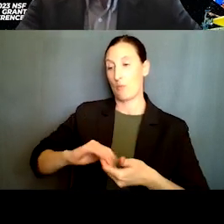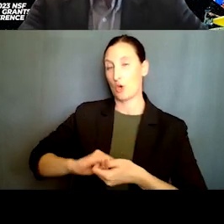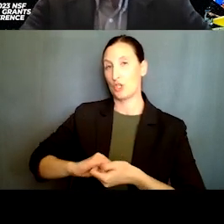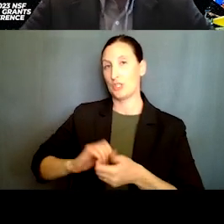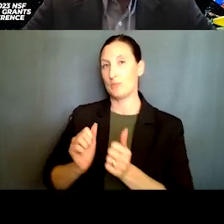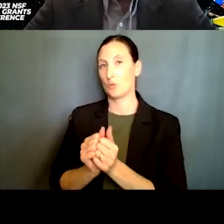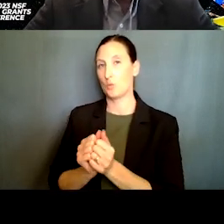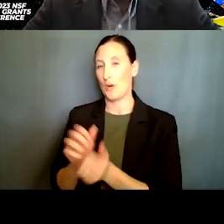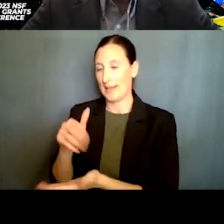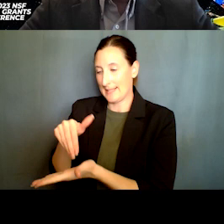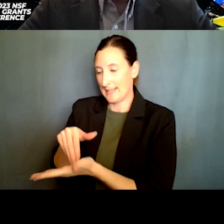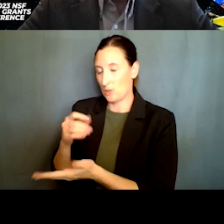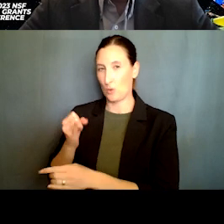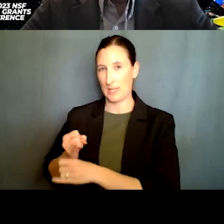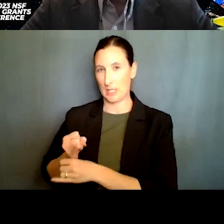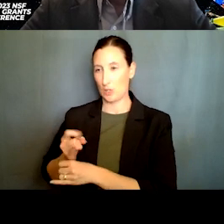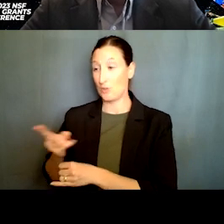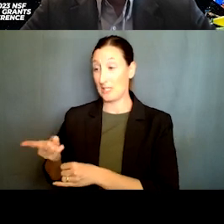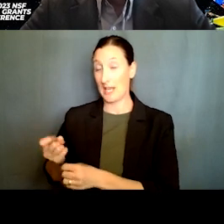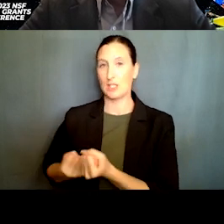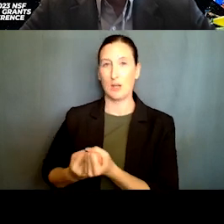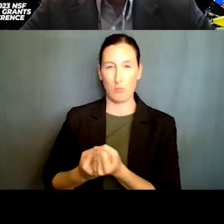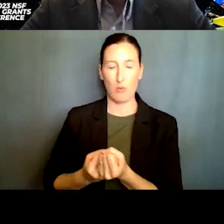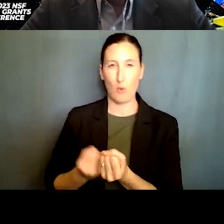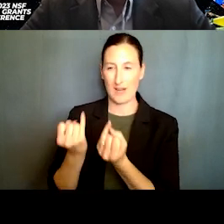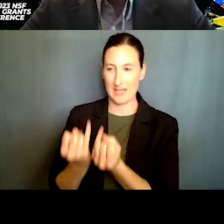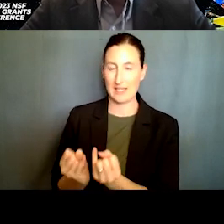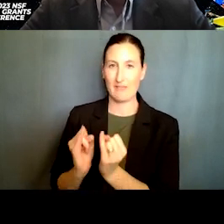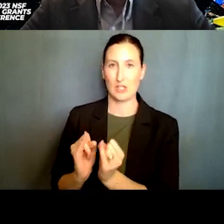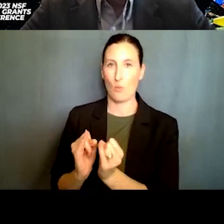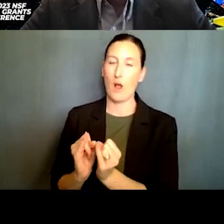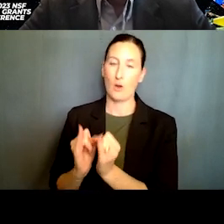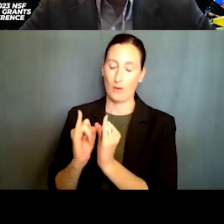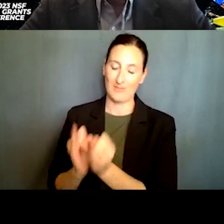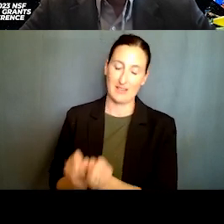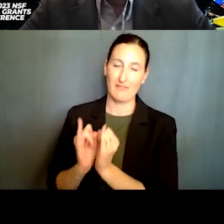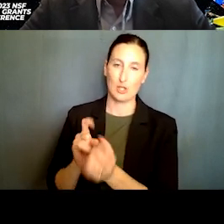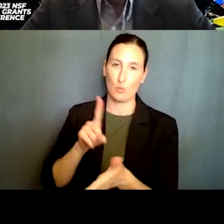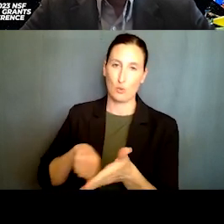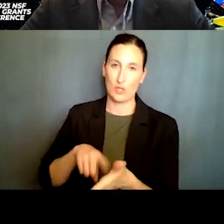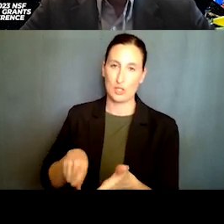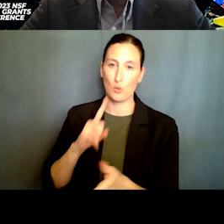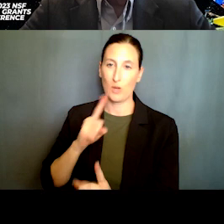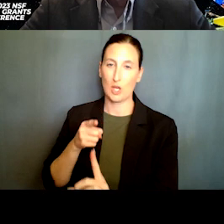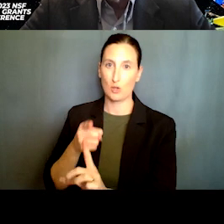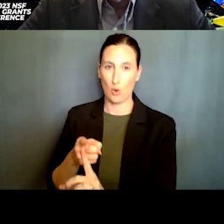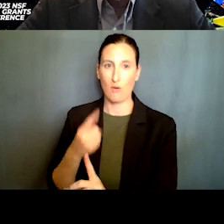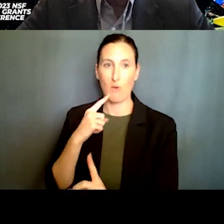with centers and institutes that support individual research with the goal of increasing recruitment retention and degree attainment